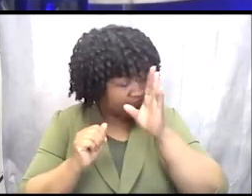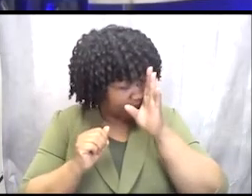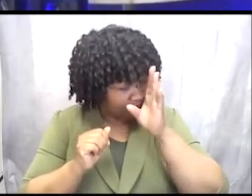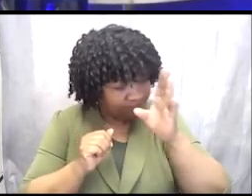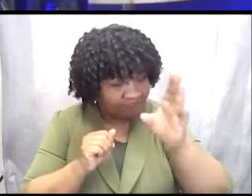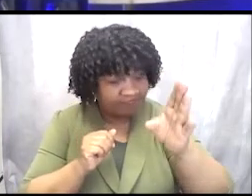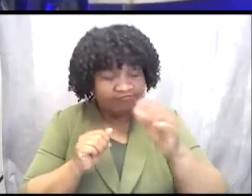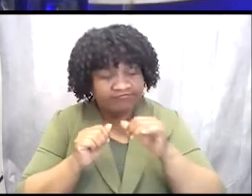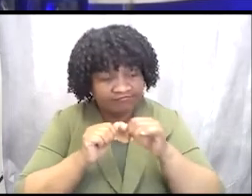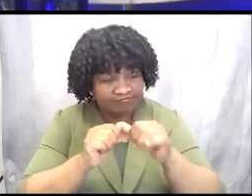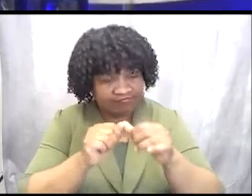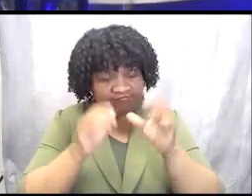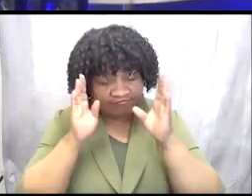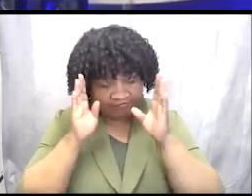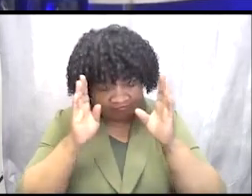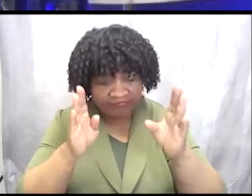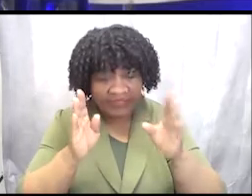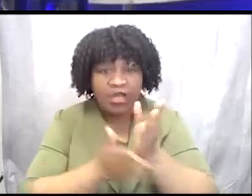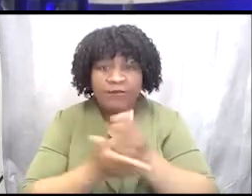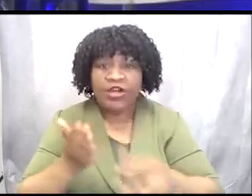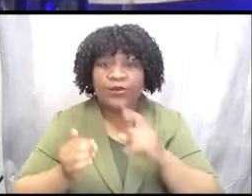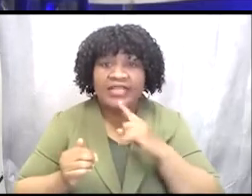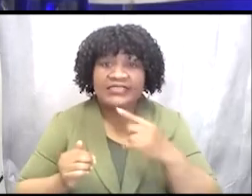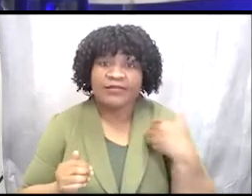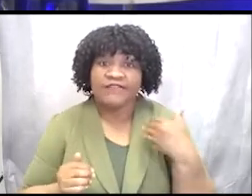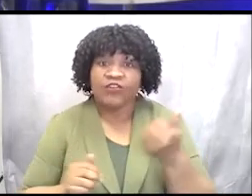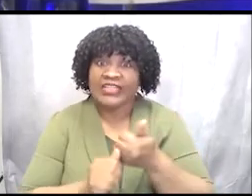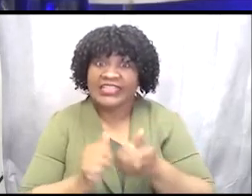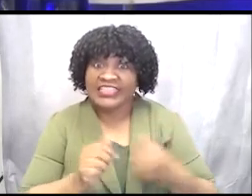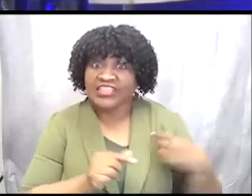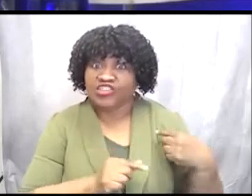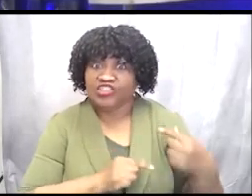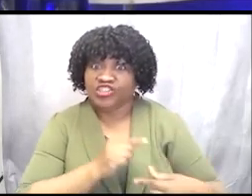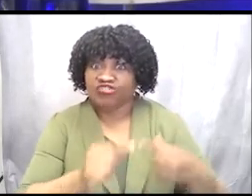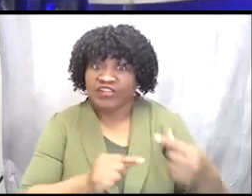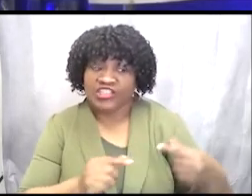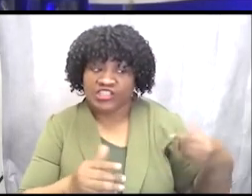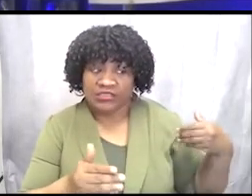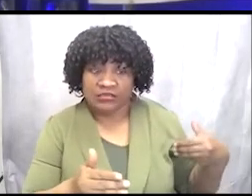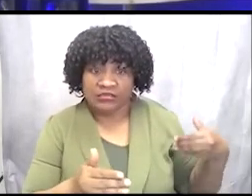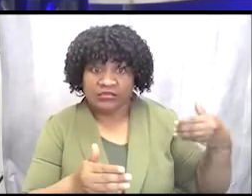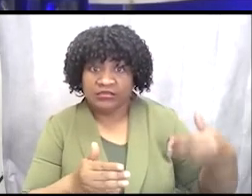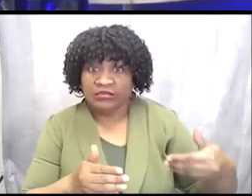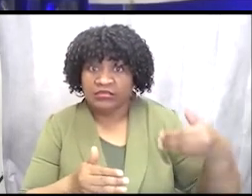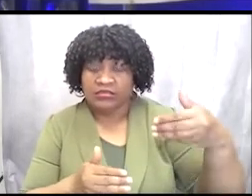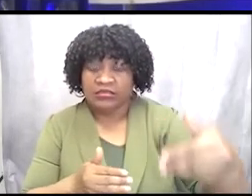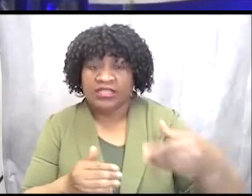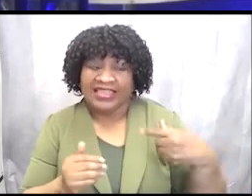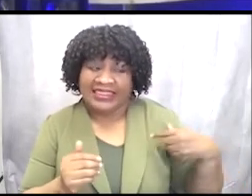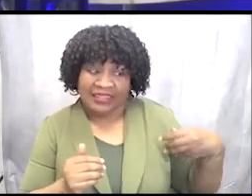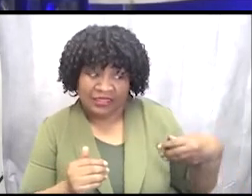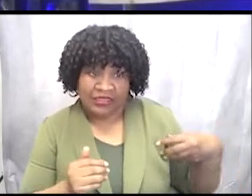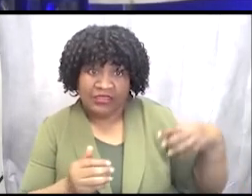And it's part of what I said earlier, each generation has had to decide